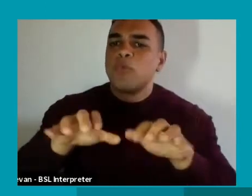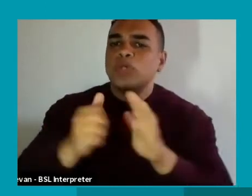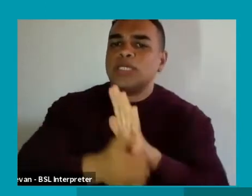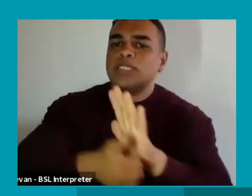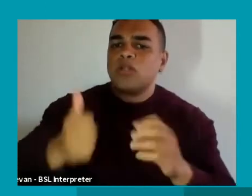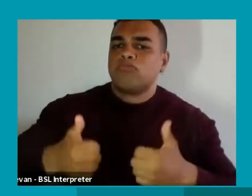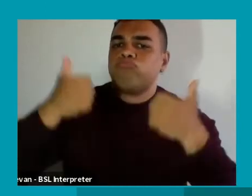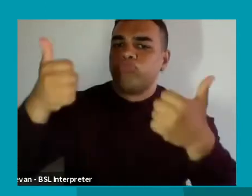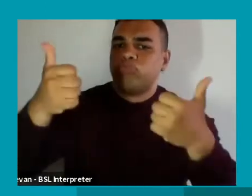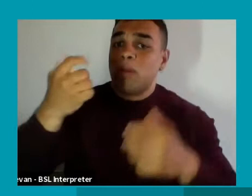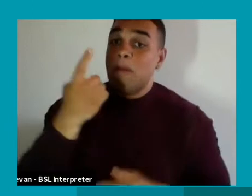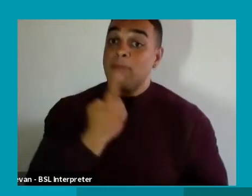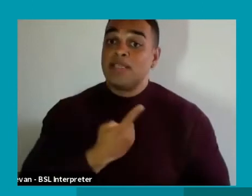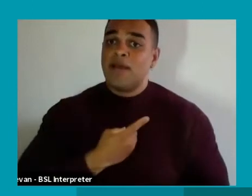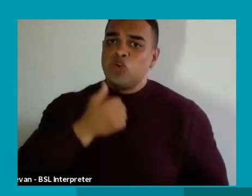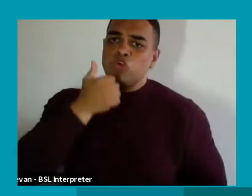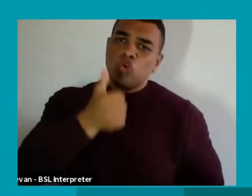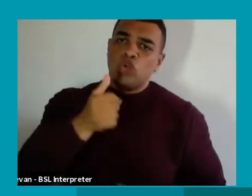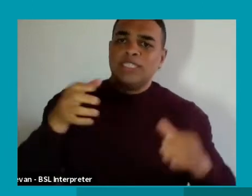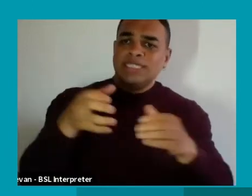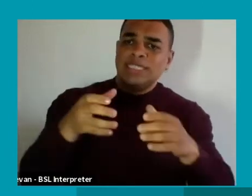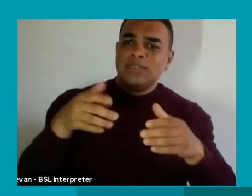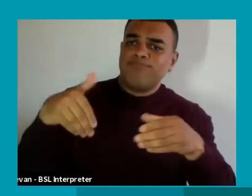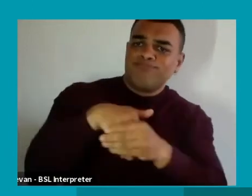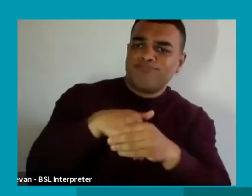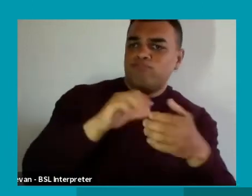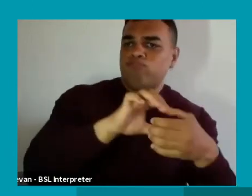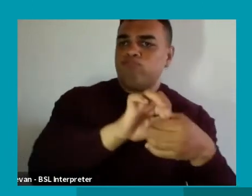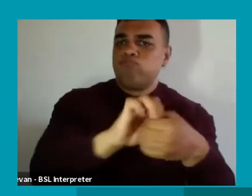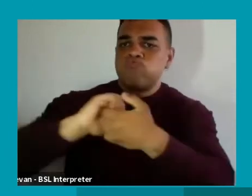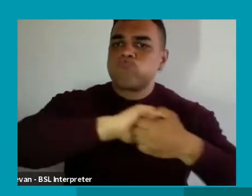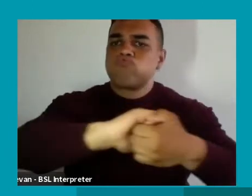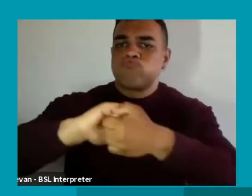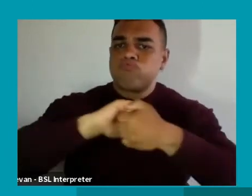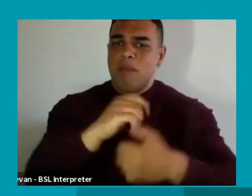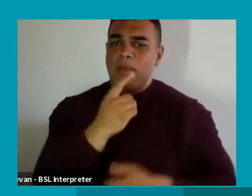but it's also expected by an employer, so telling an employer that you're hard working, reliable, enthusiastic,